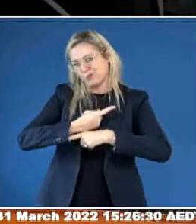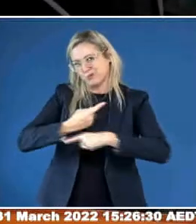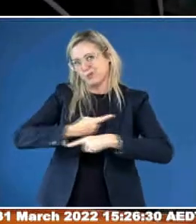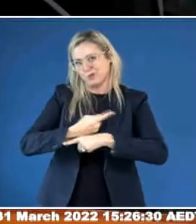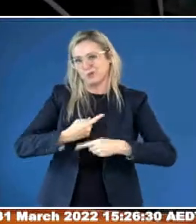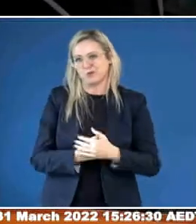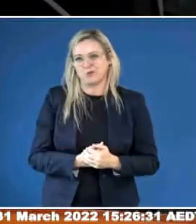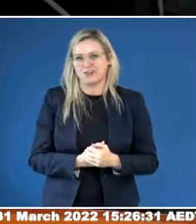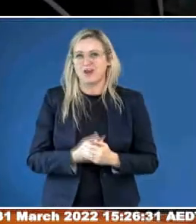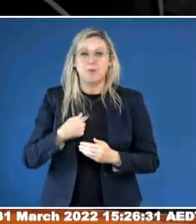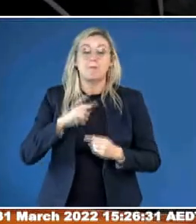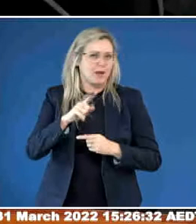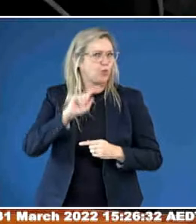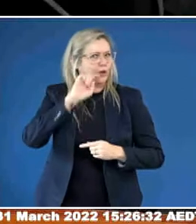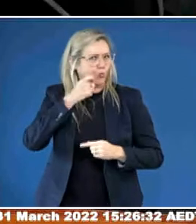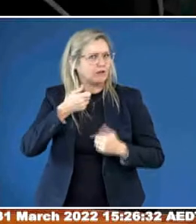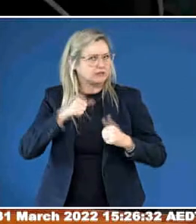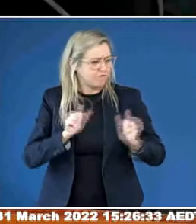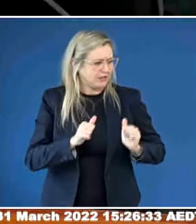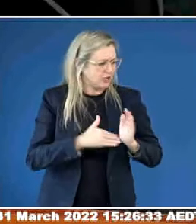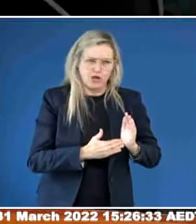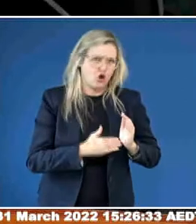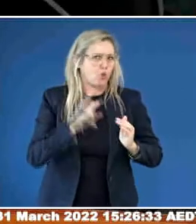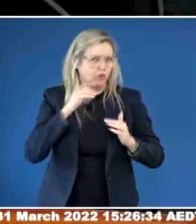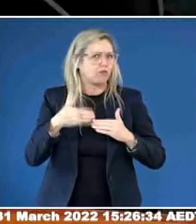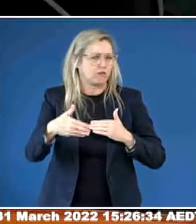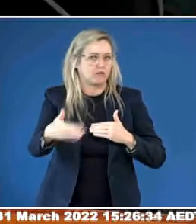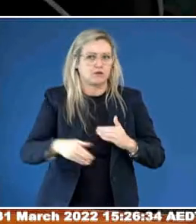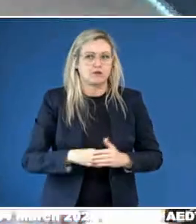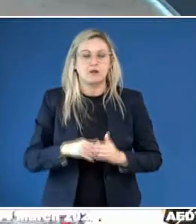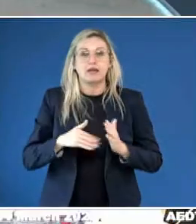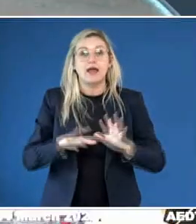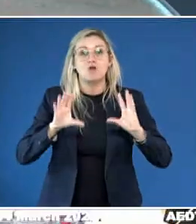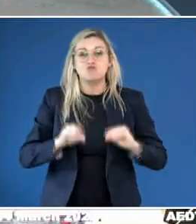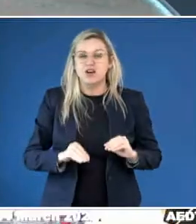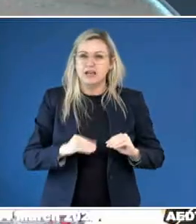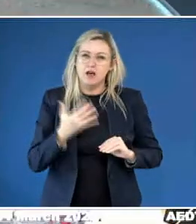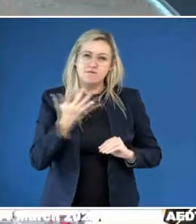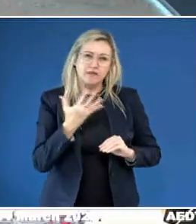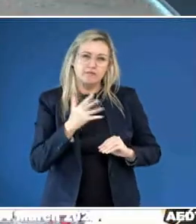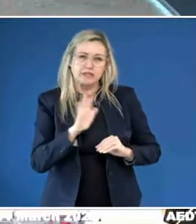be ongoing. If we can have a short break, 15 to 20 minutes, and then our evidence this